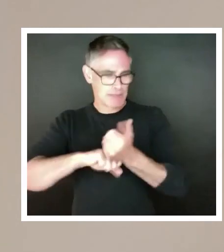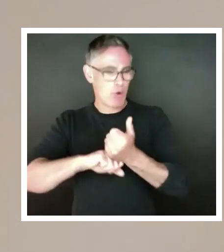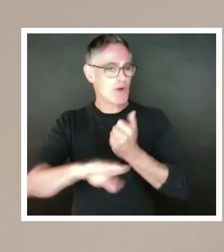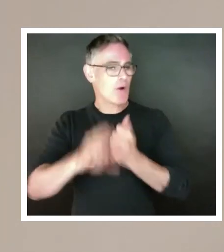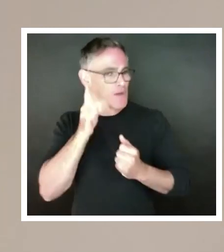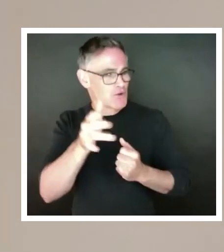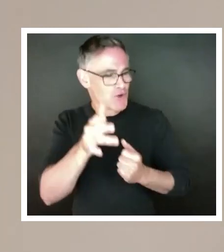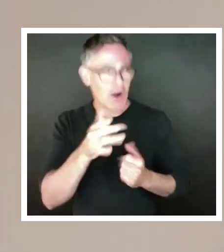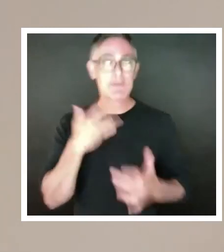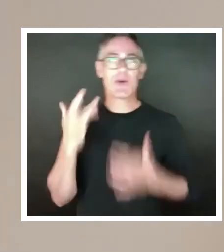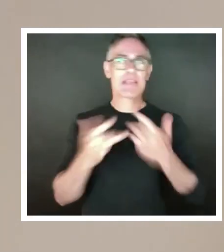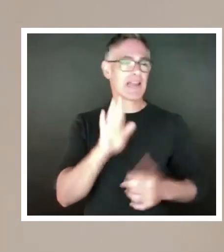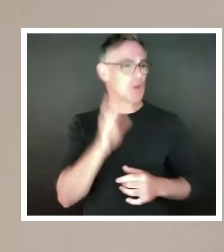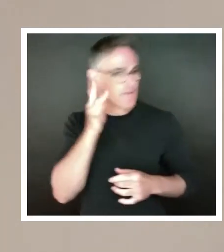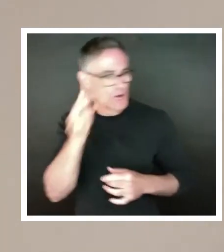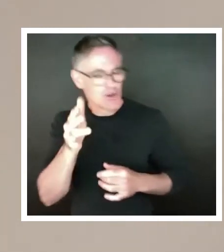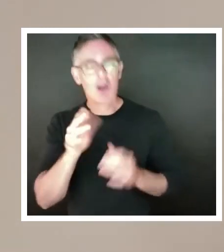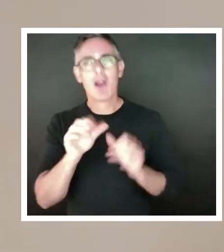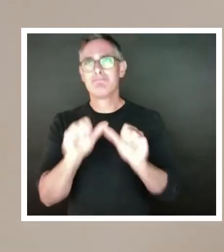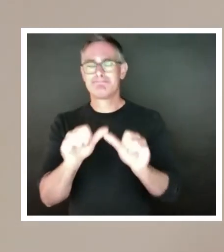Please keep in touch, and congratulations.